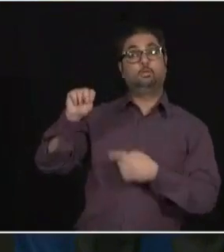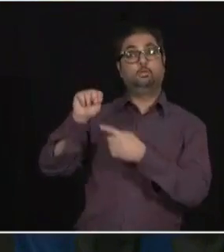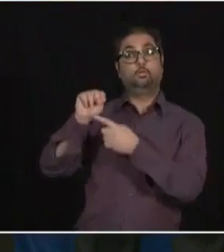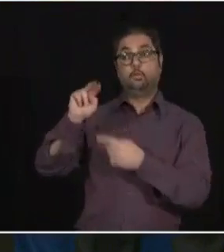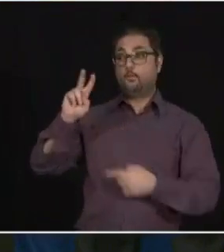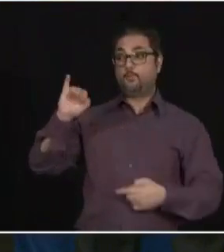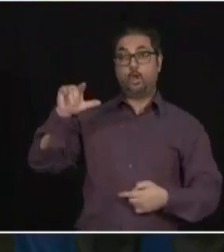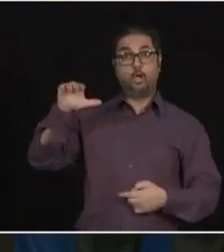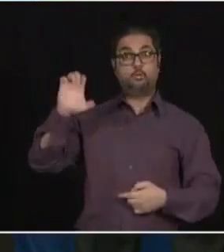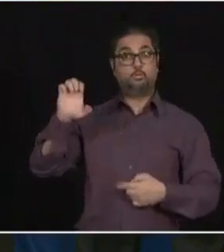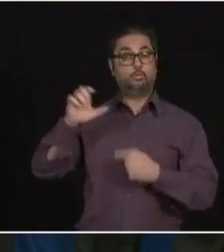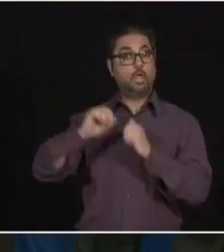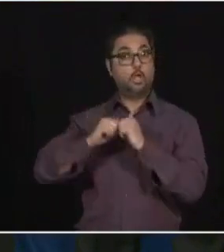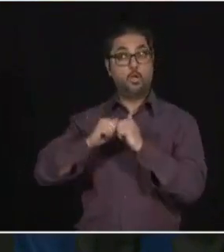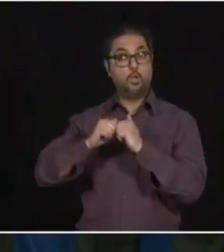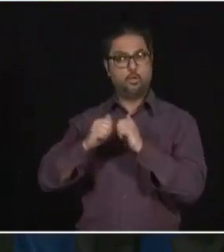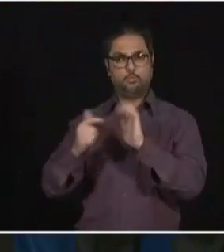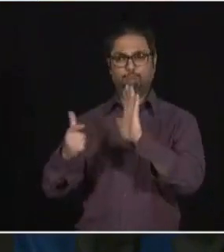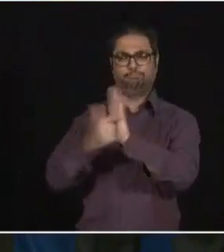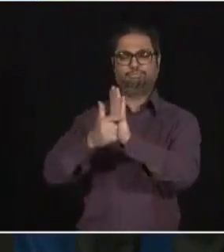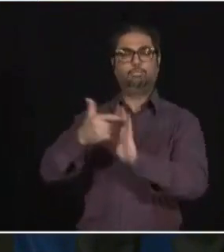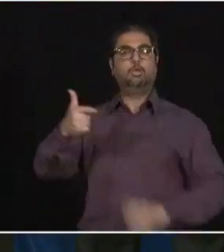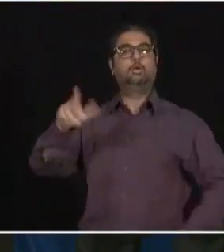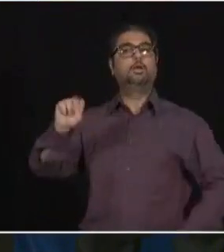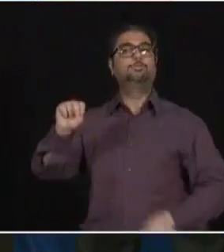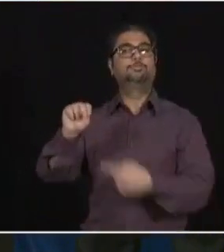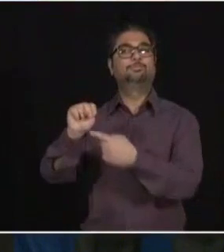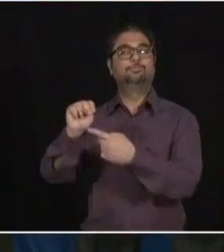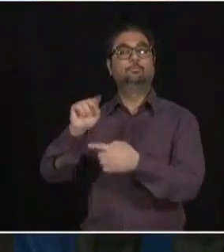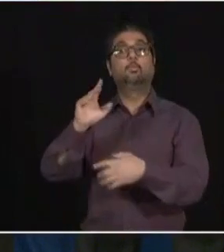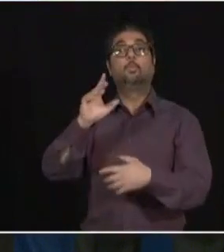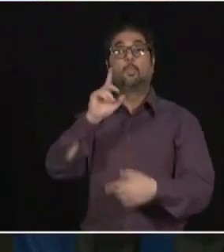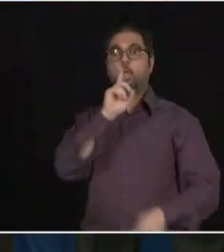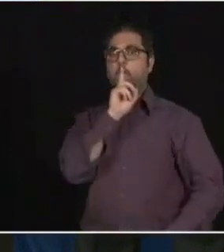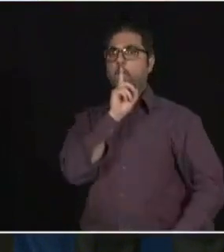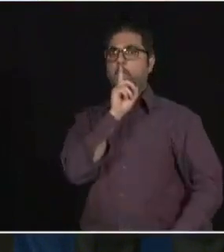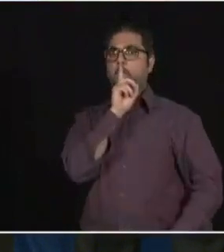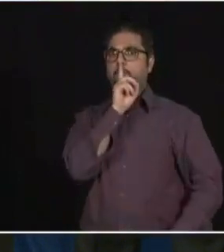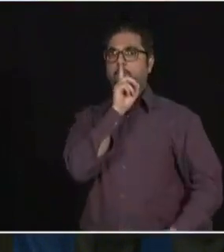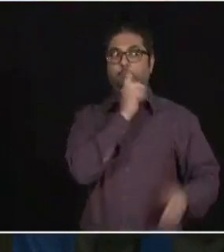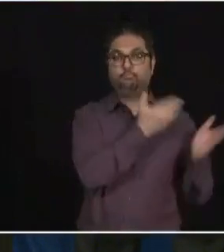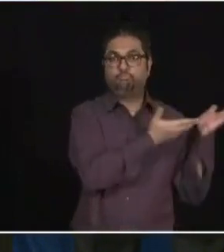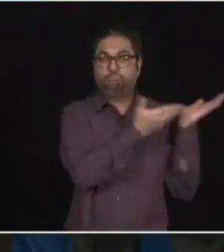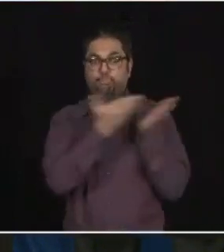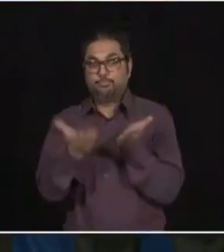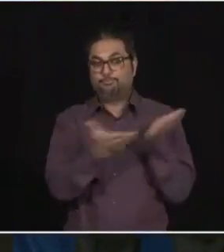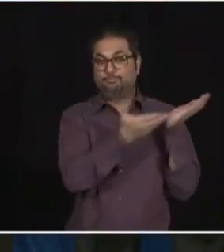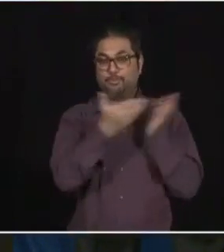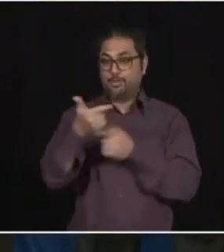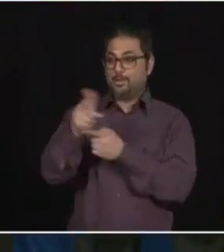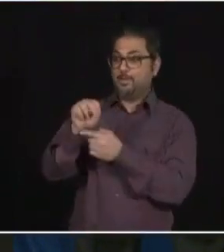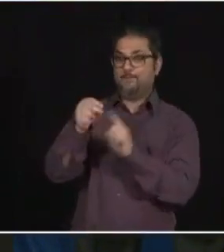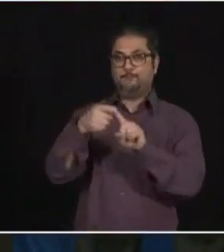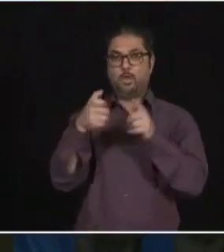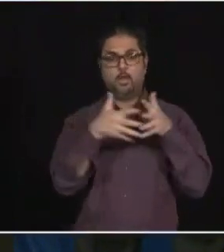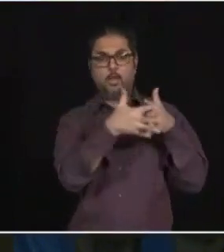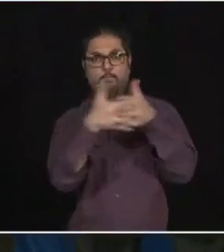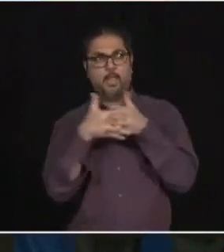guns being smuggled in daily at our borders borders. Put money at our borders, our